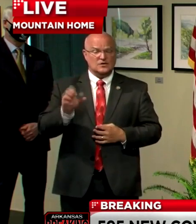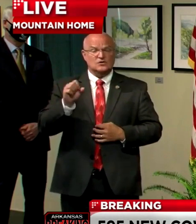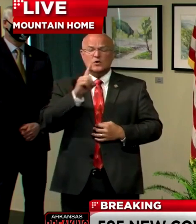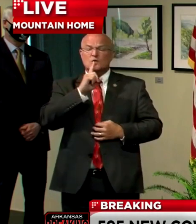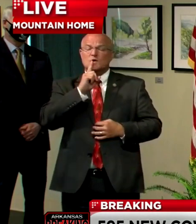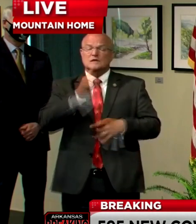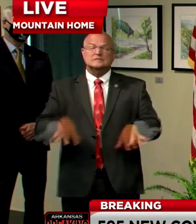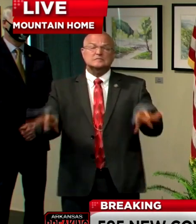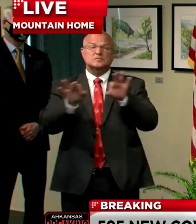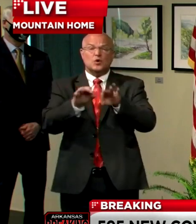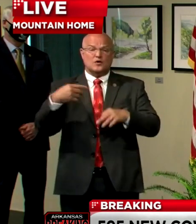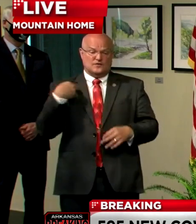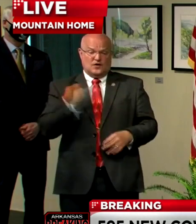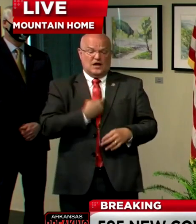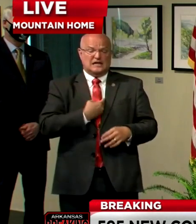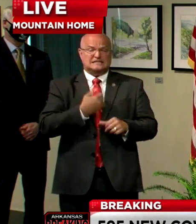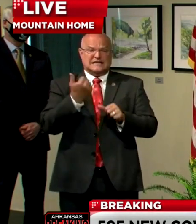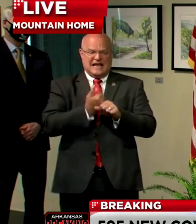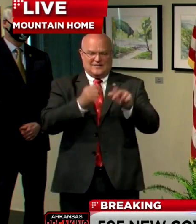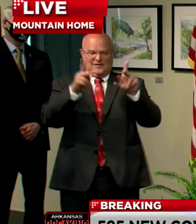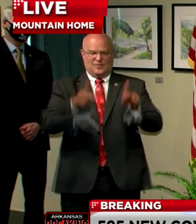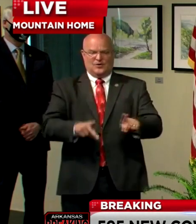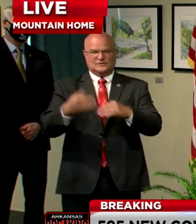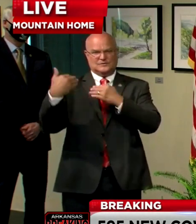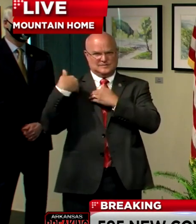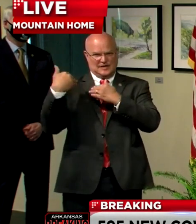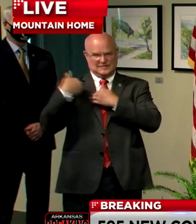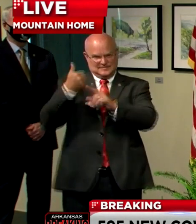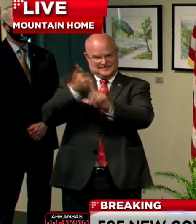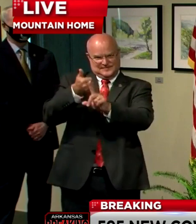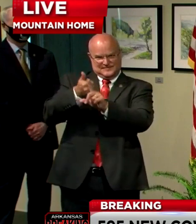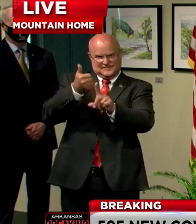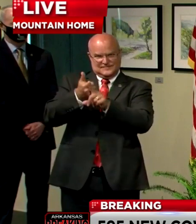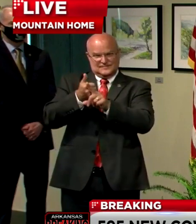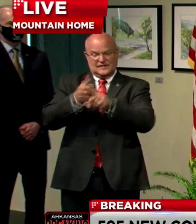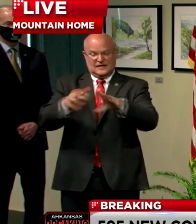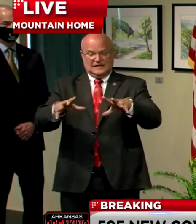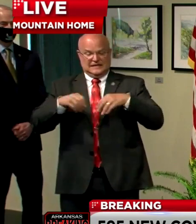COVID-19 PARTICULARLY IN CONGREGATE SETTINGS BUT IN OTHER COMMUNITY SETTINGS AS WELL.